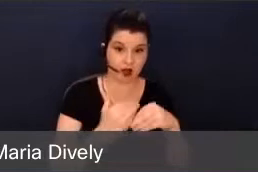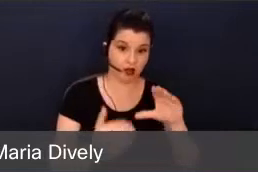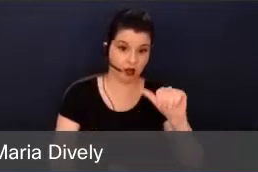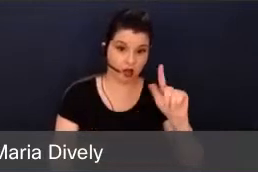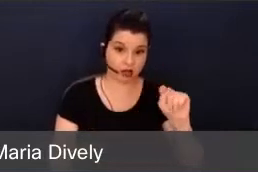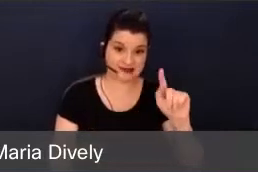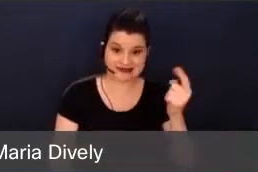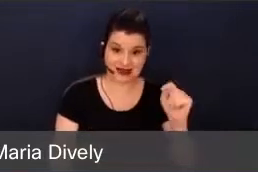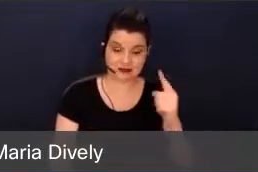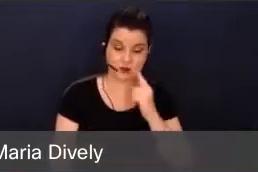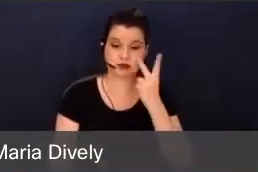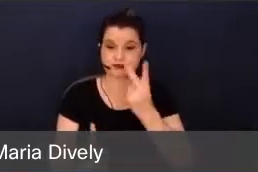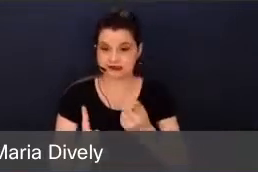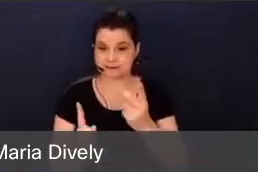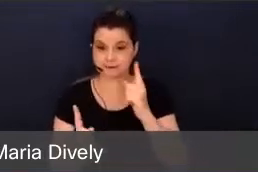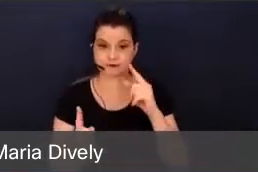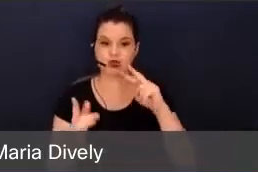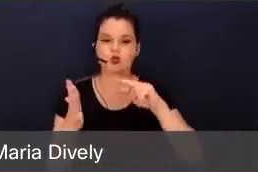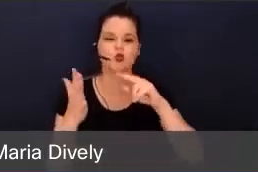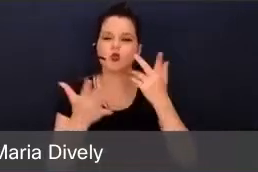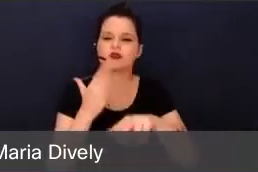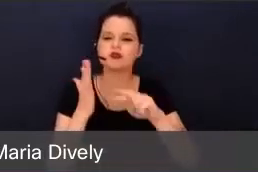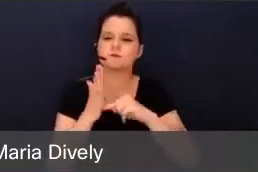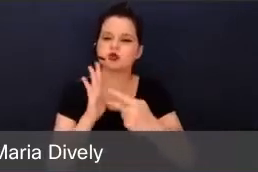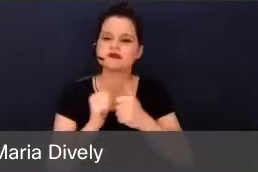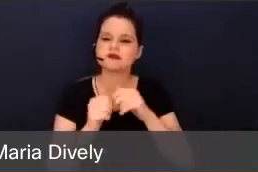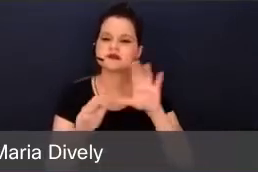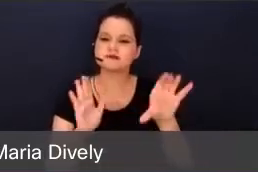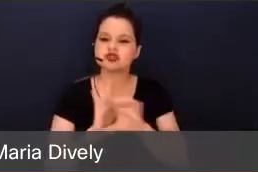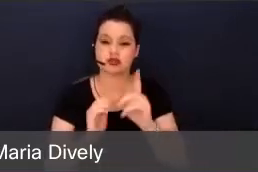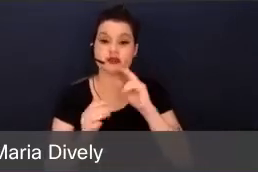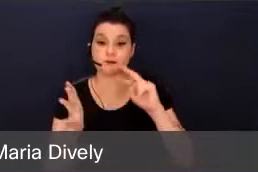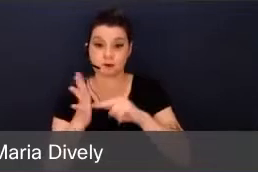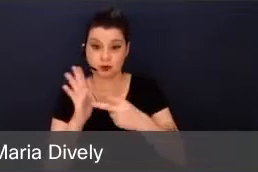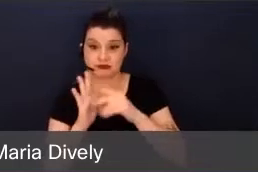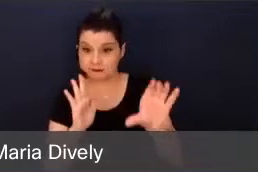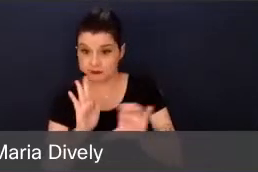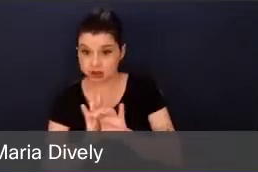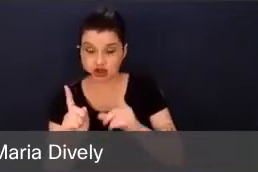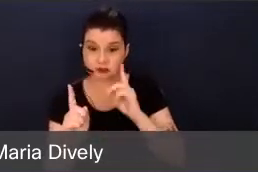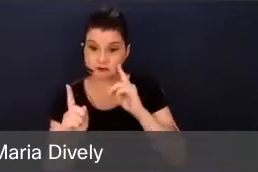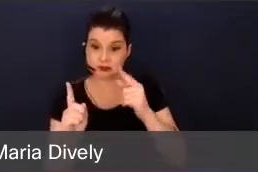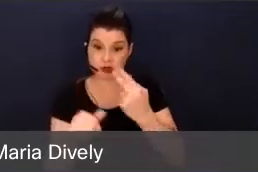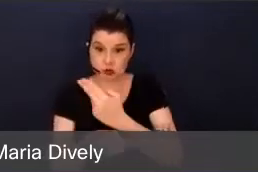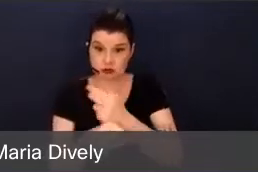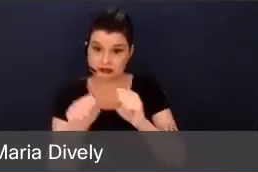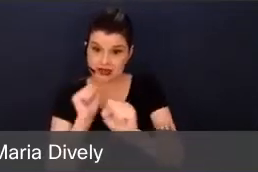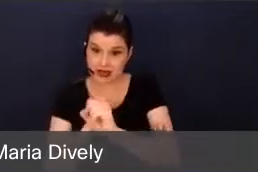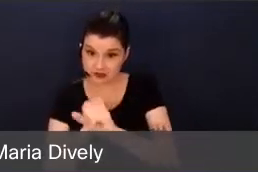I would look at the purpose of this picture. Is the purpose of the picture being used to advertise the location?